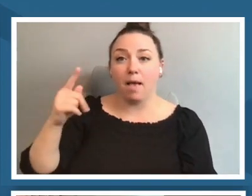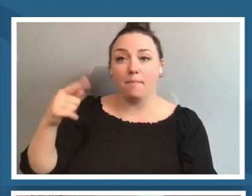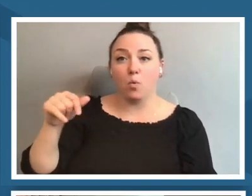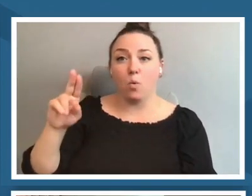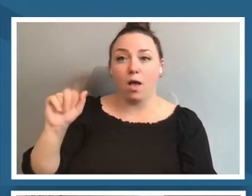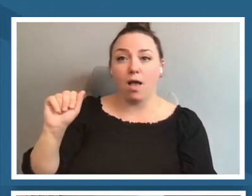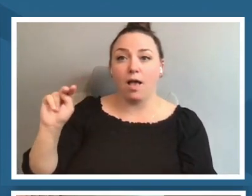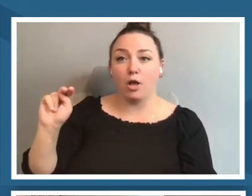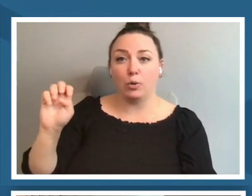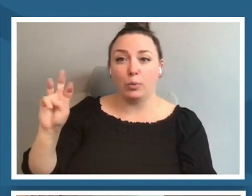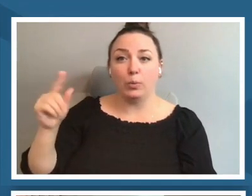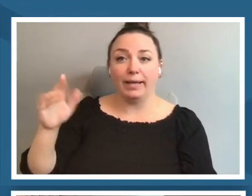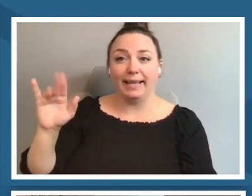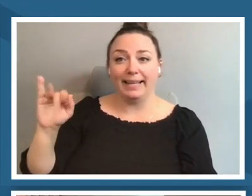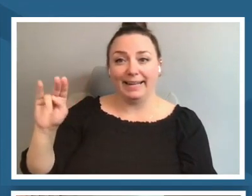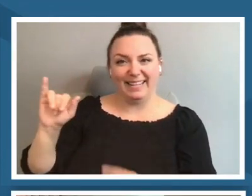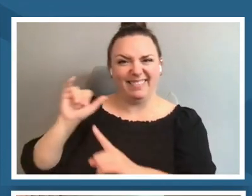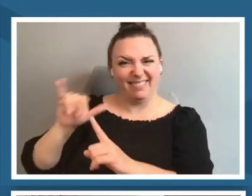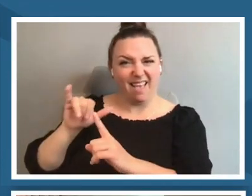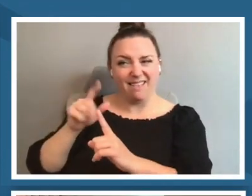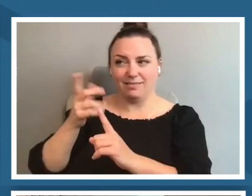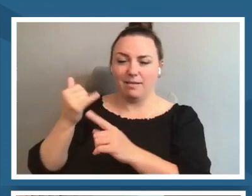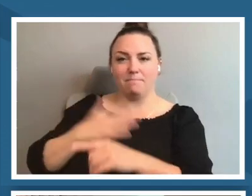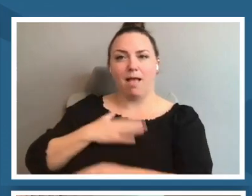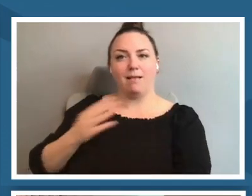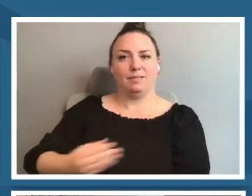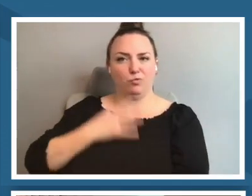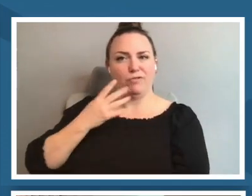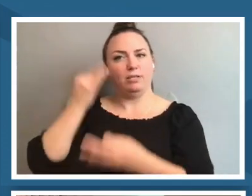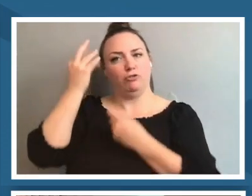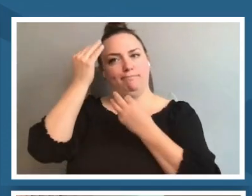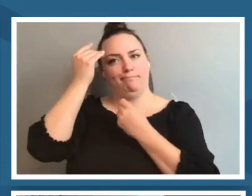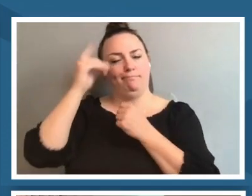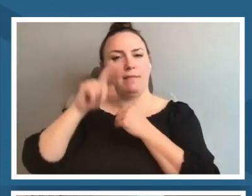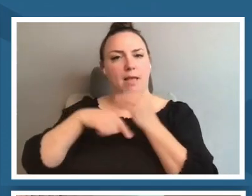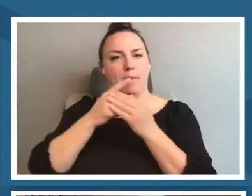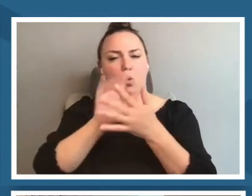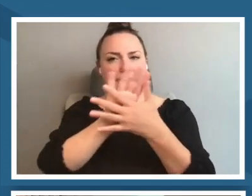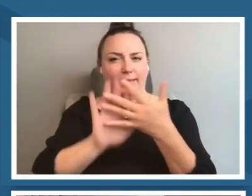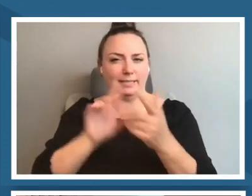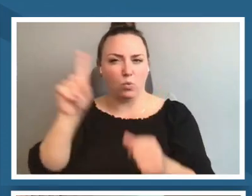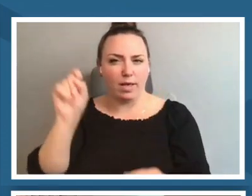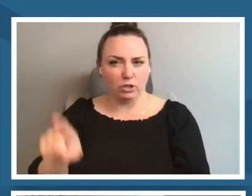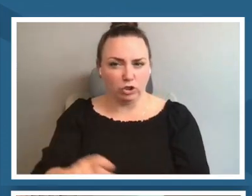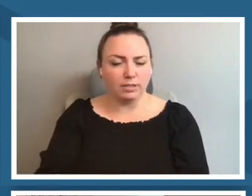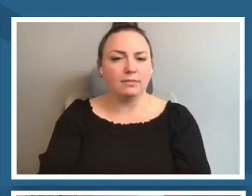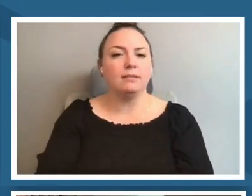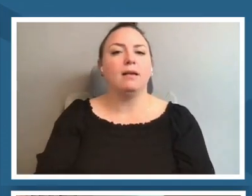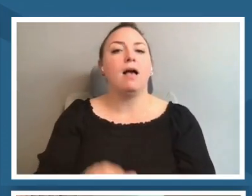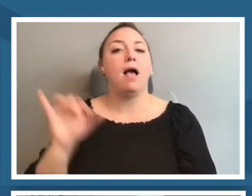kind of inspiration of thinking about these things